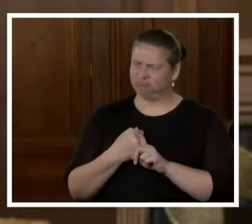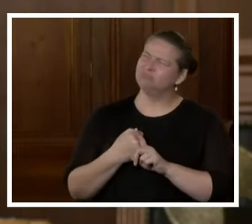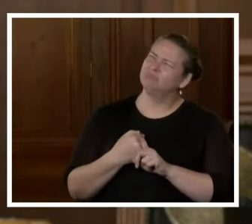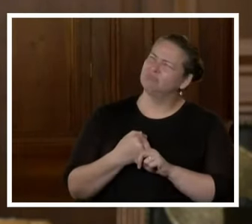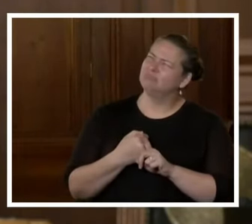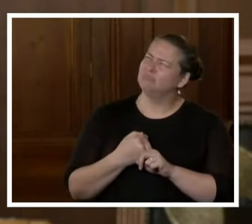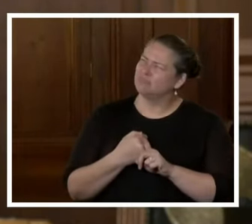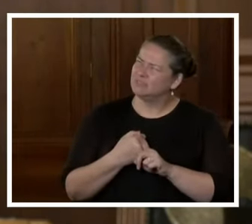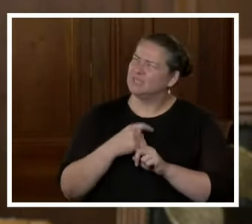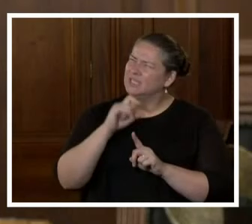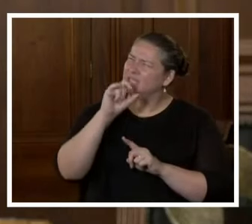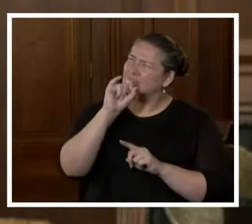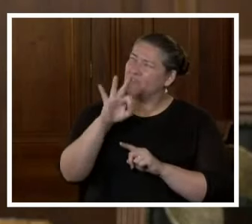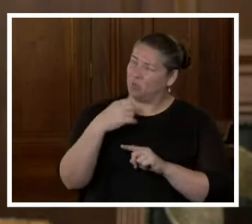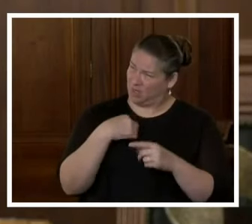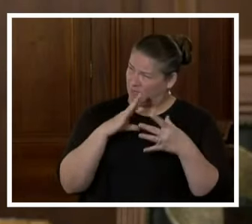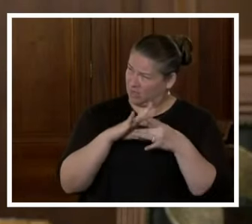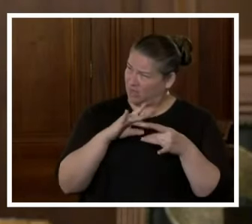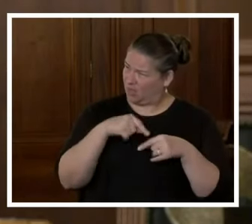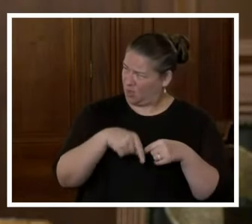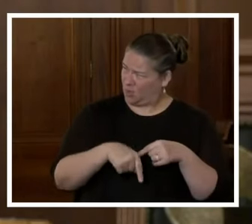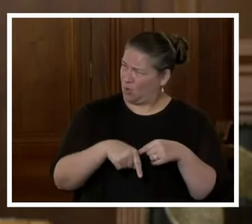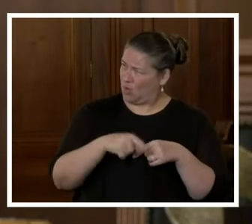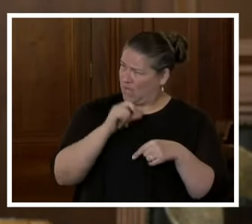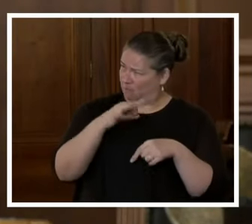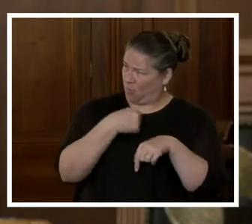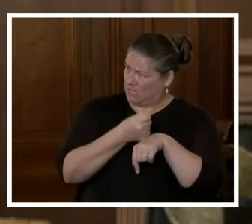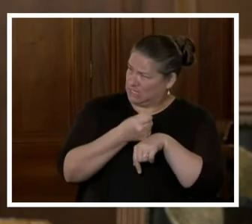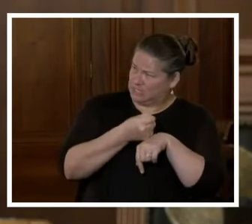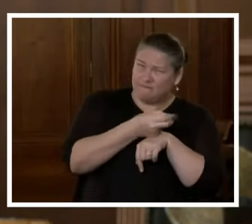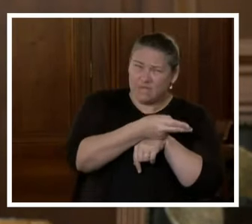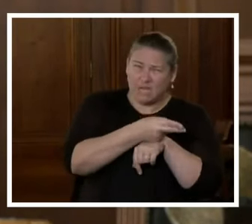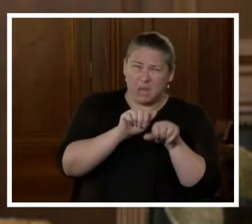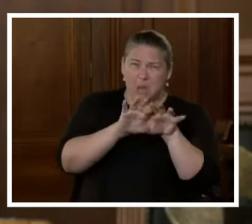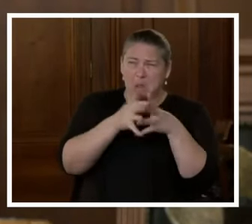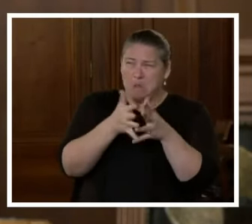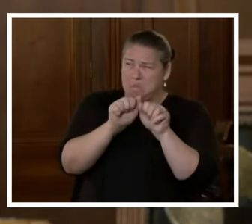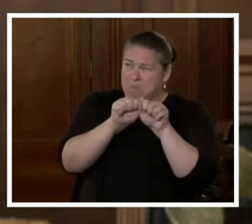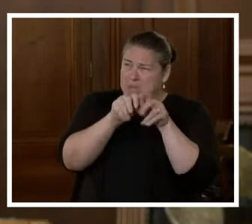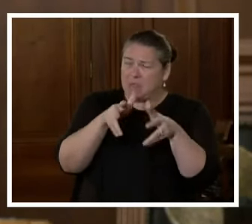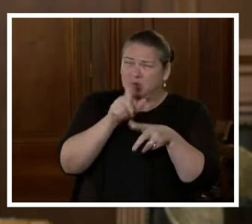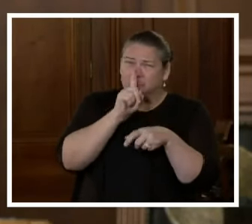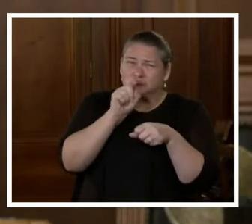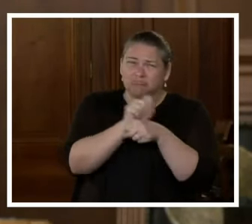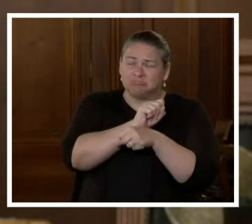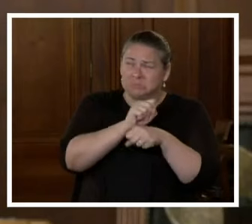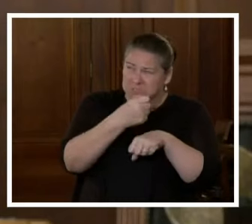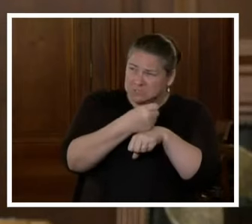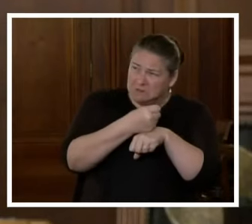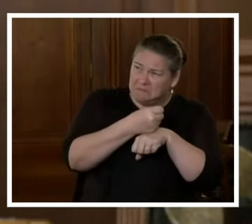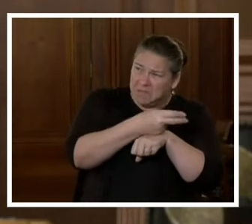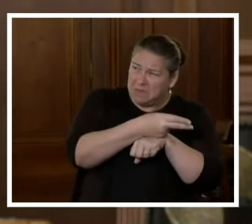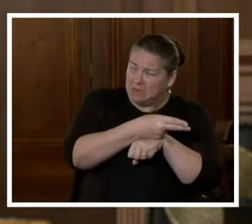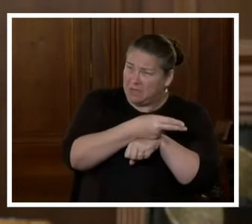NATIONAL AND STATE HEALTH CARE GUIDANCE WAS